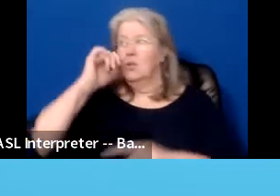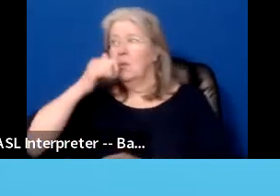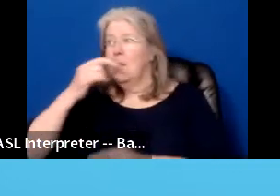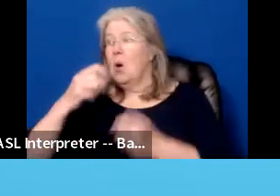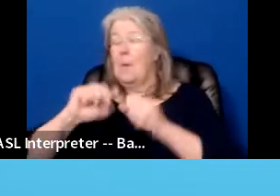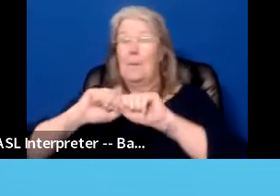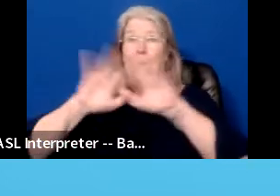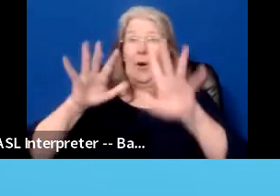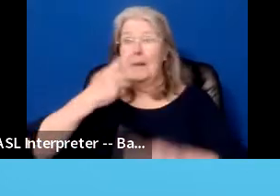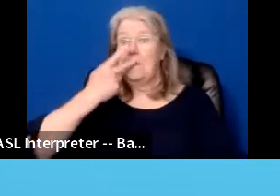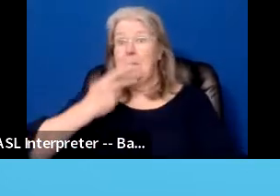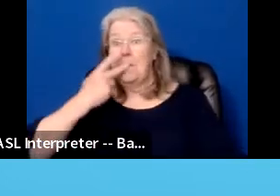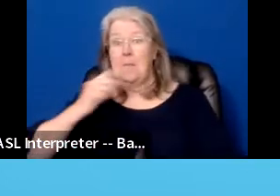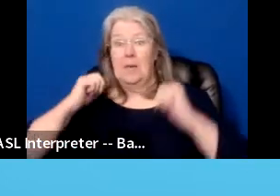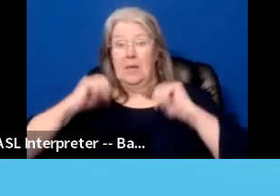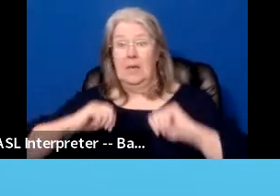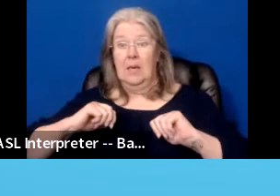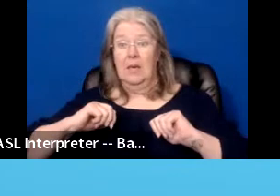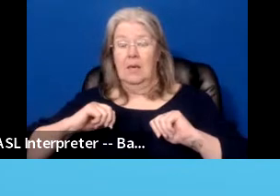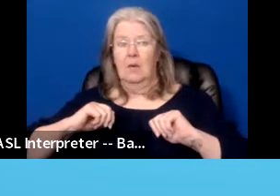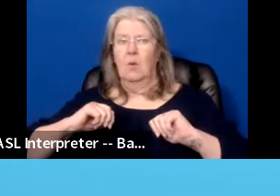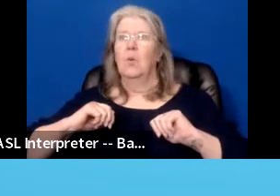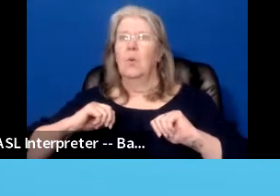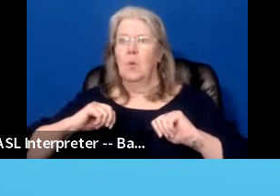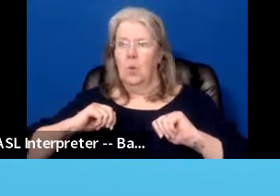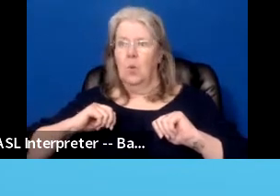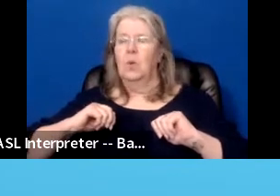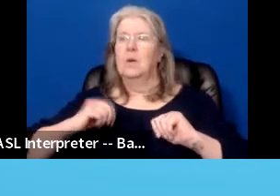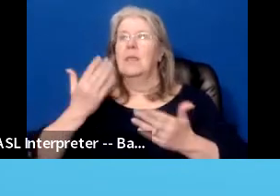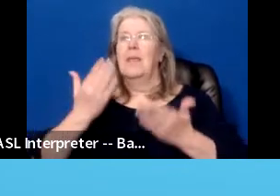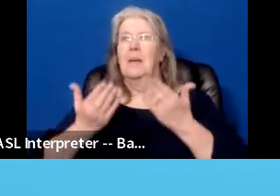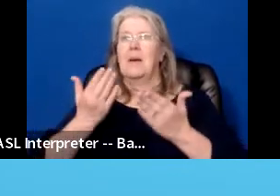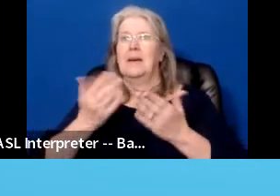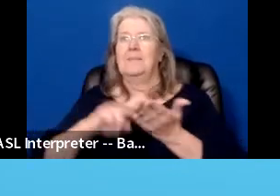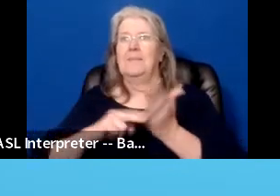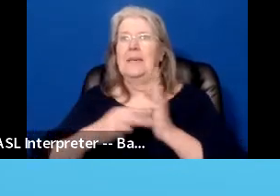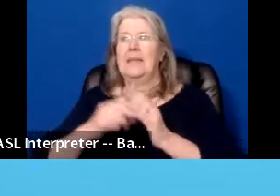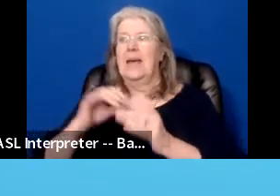might make that virus more infectious or it might make you sicker.